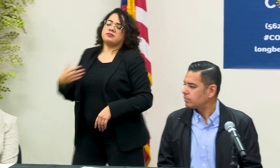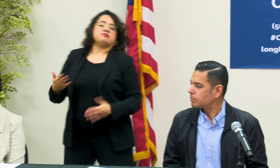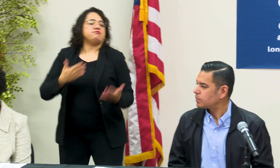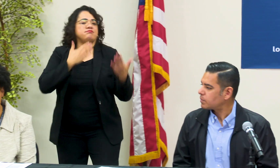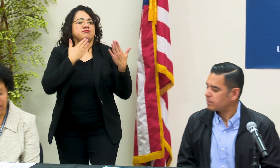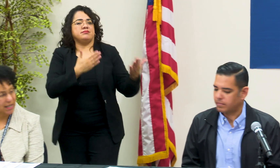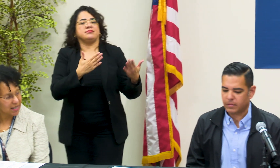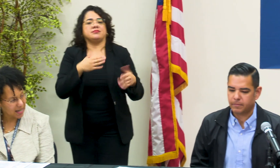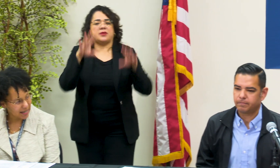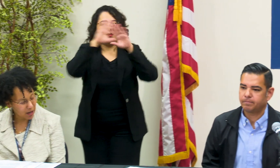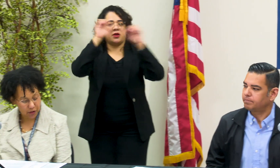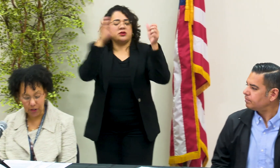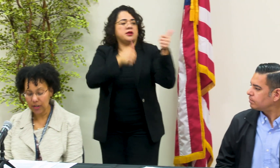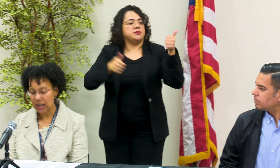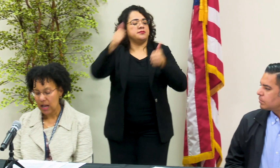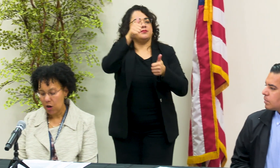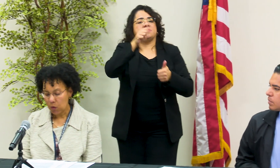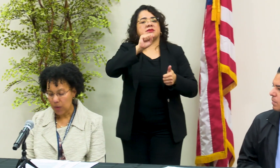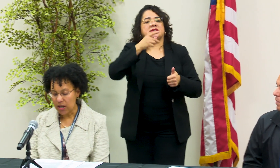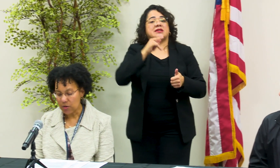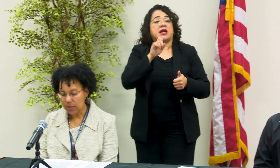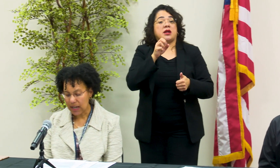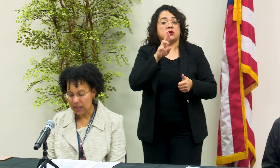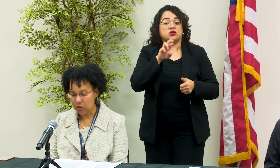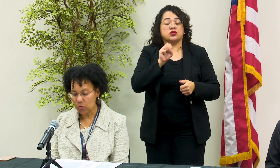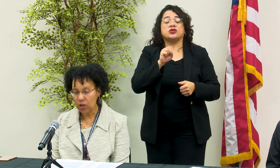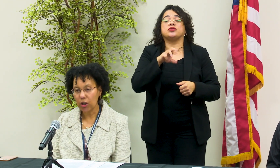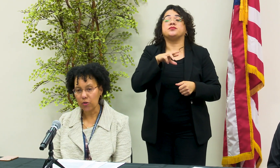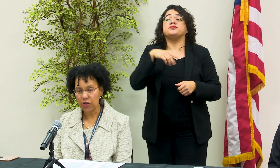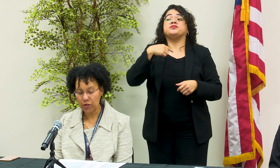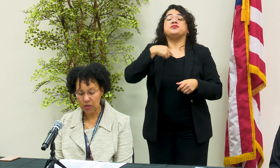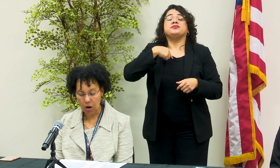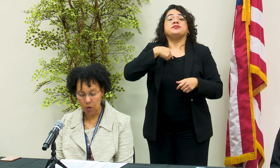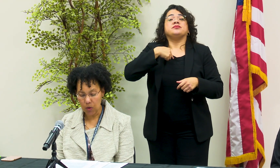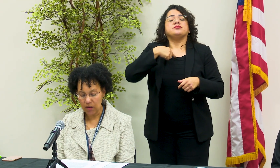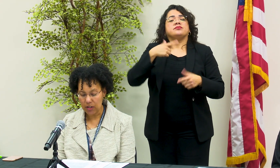and Superintendent Steinhauser. We know that school closures are one of